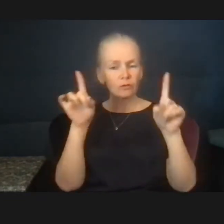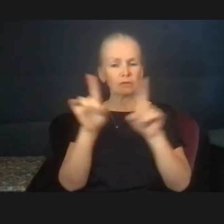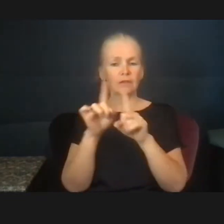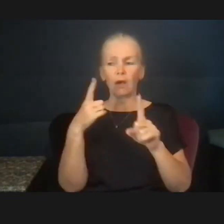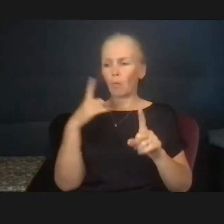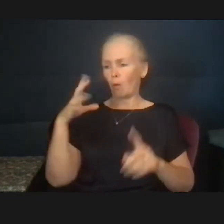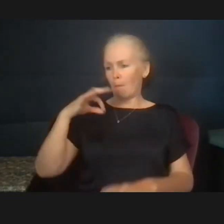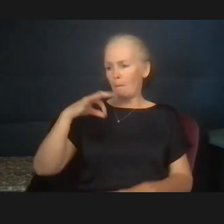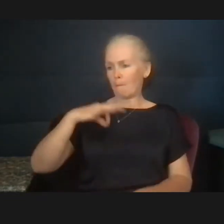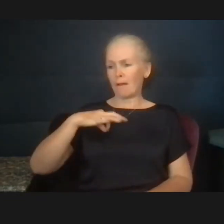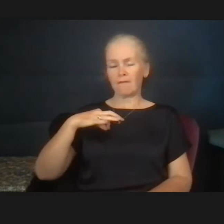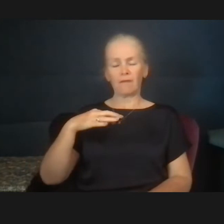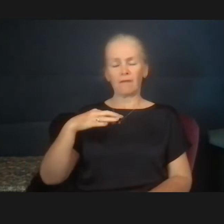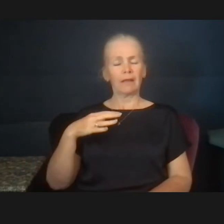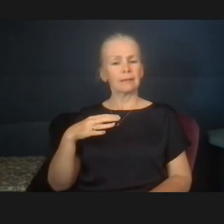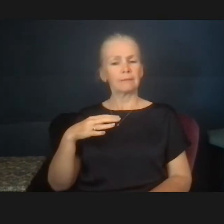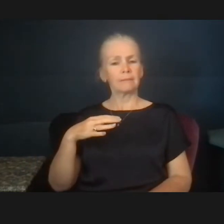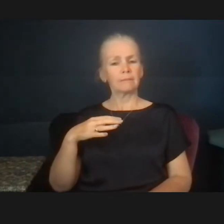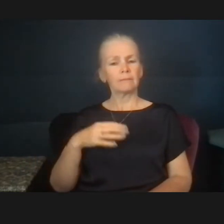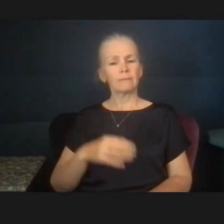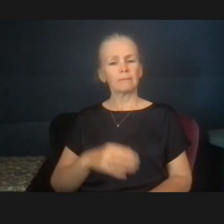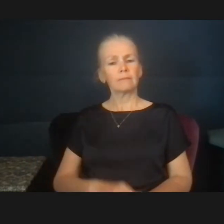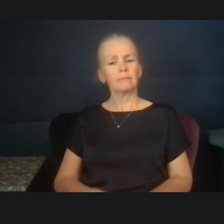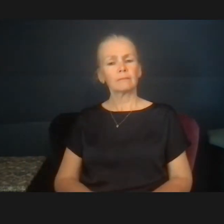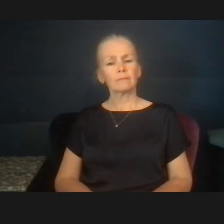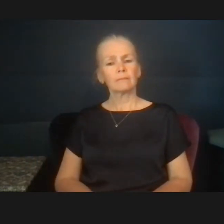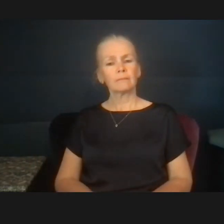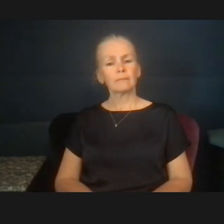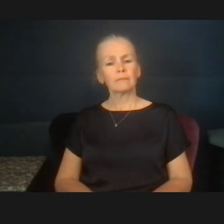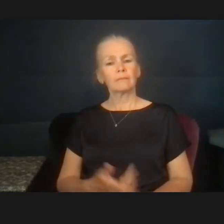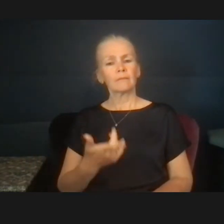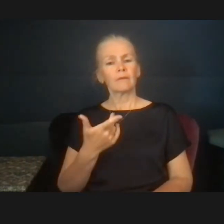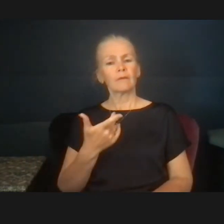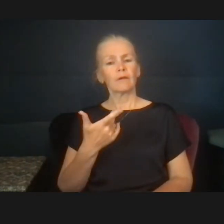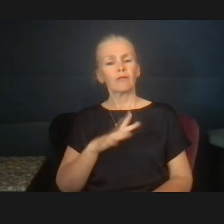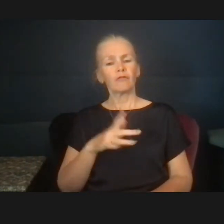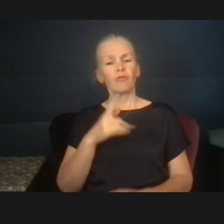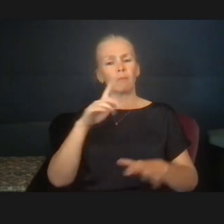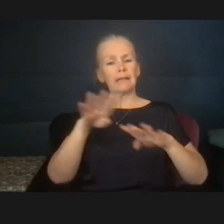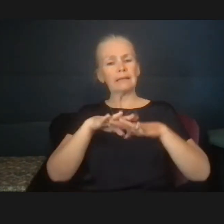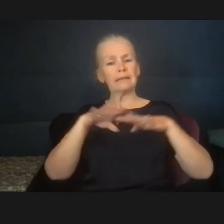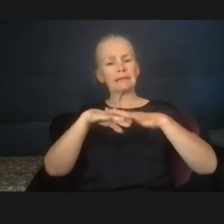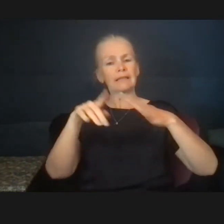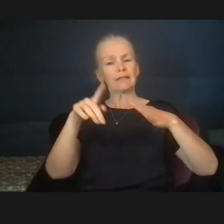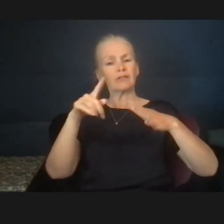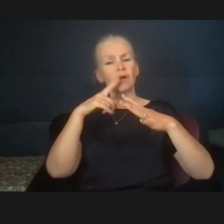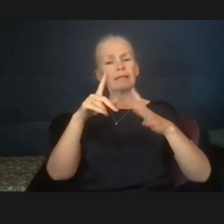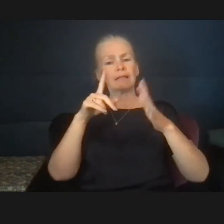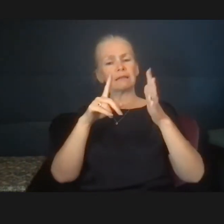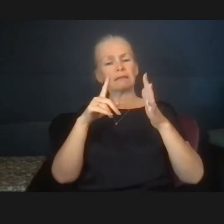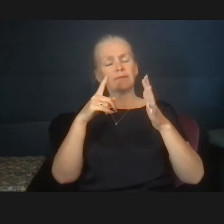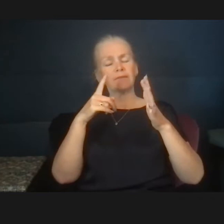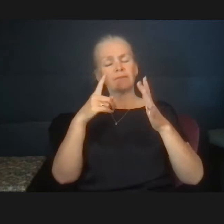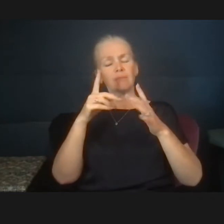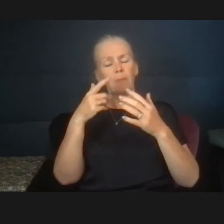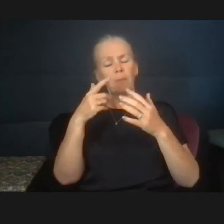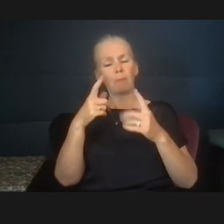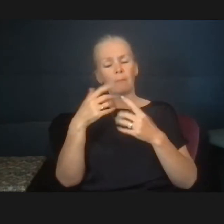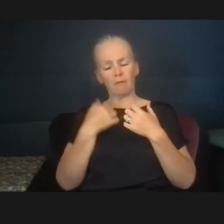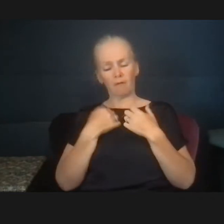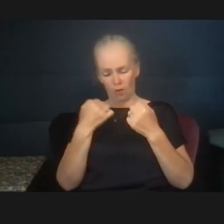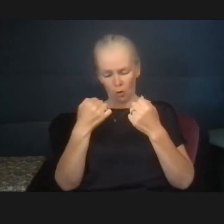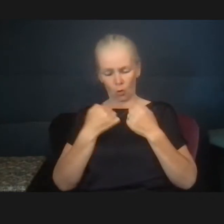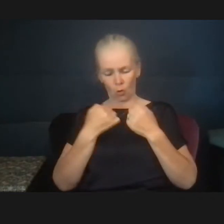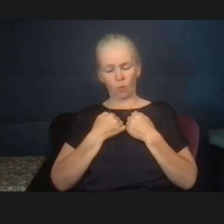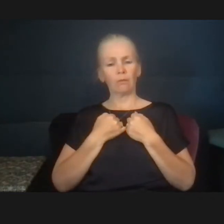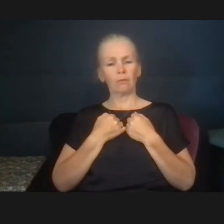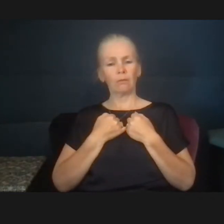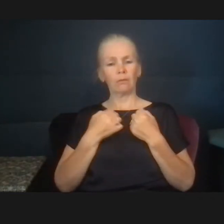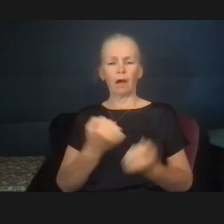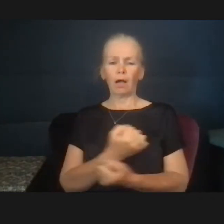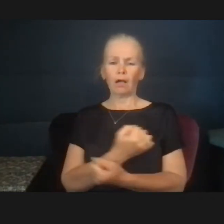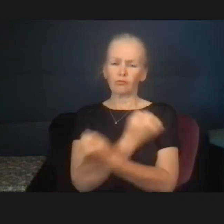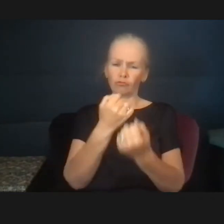in terms of, from an intersectionality lens. I strongly believe that every student receives